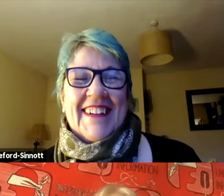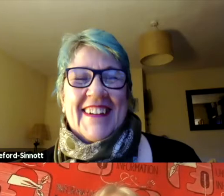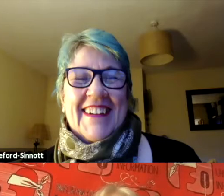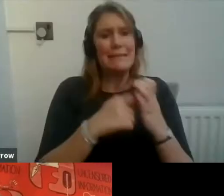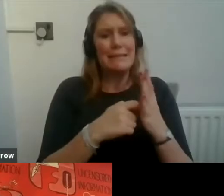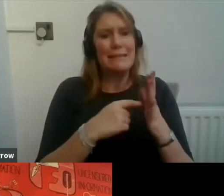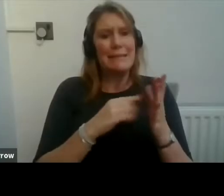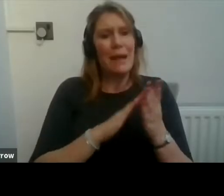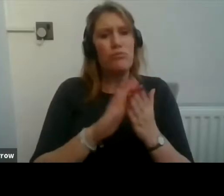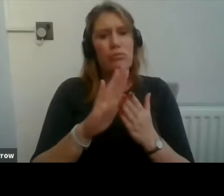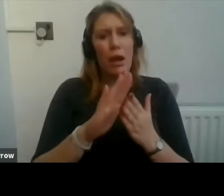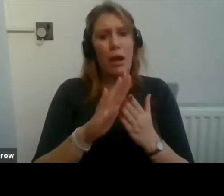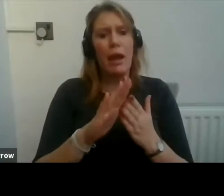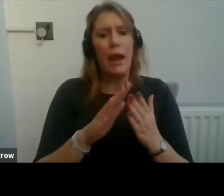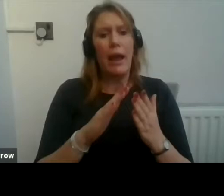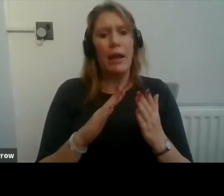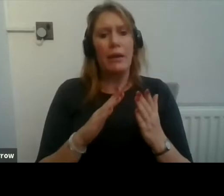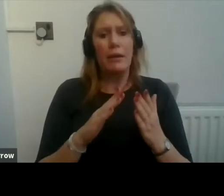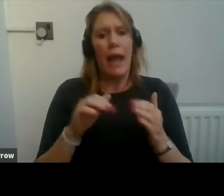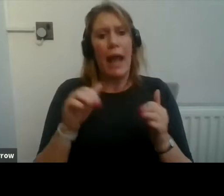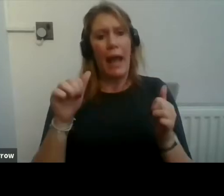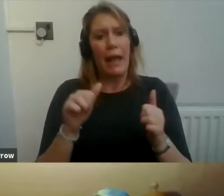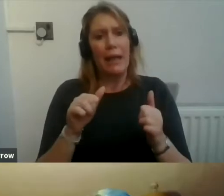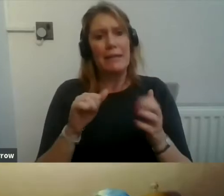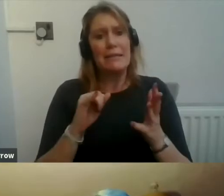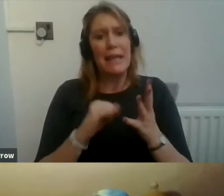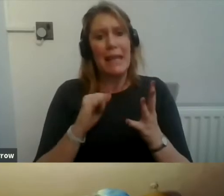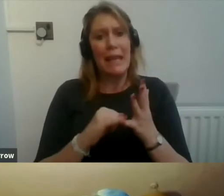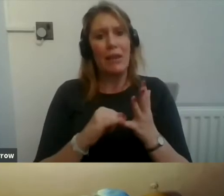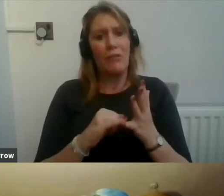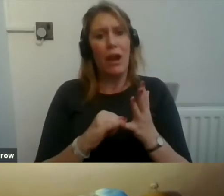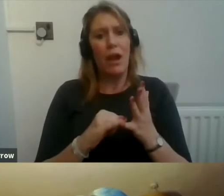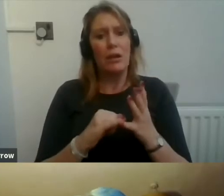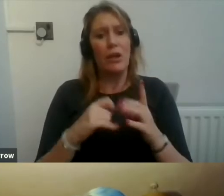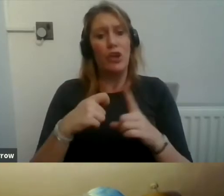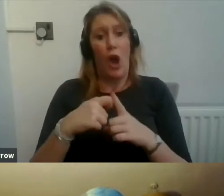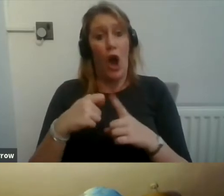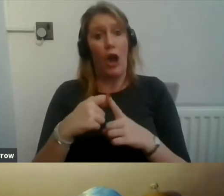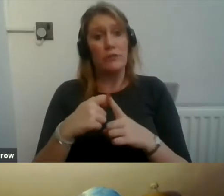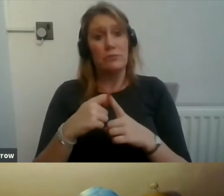Vilma Jackson and Sahera Khan. Sahera